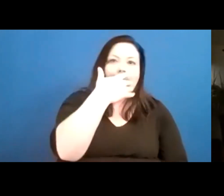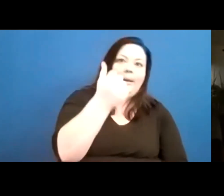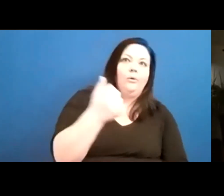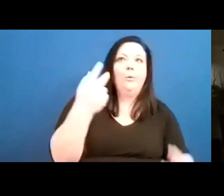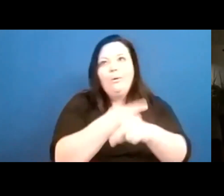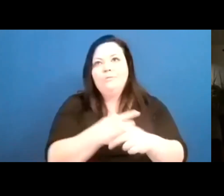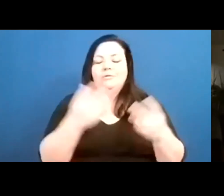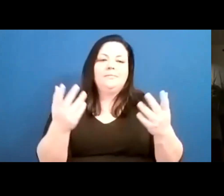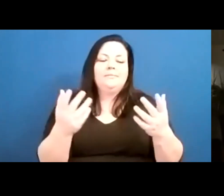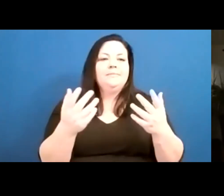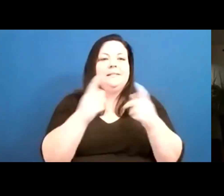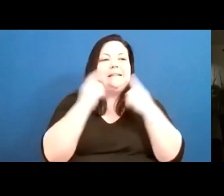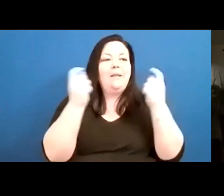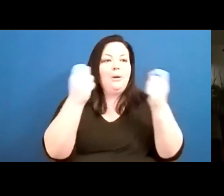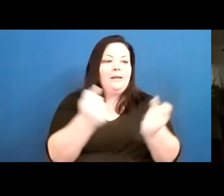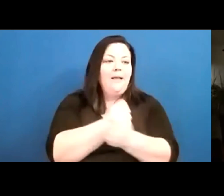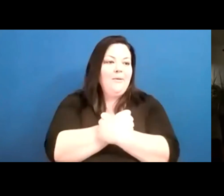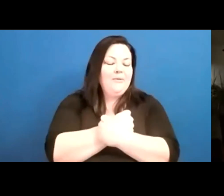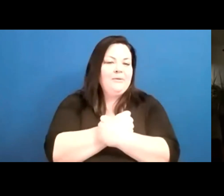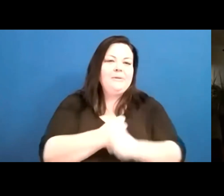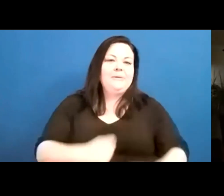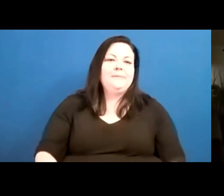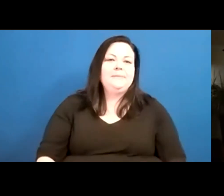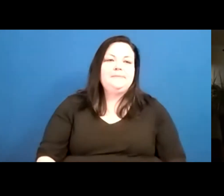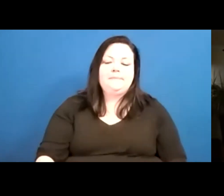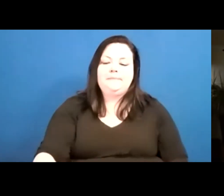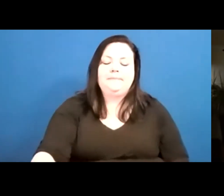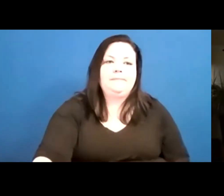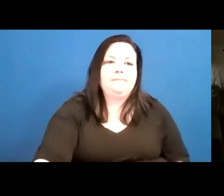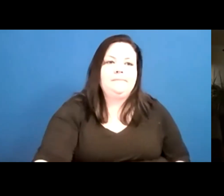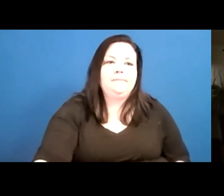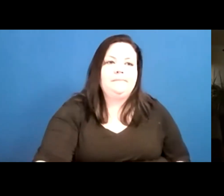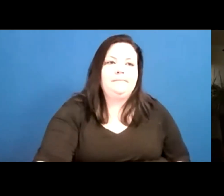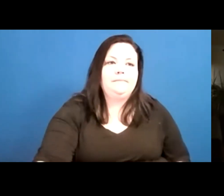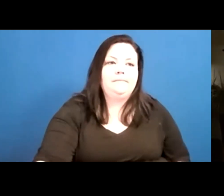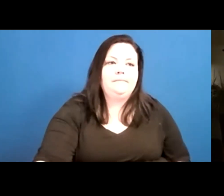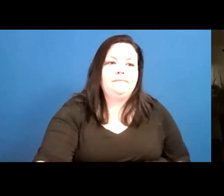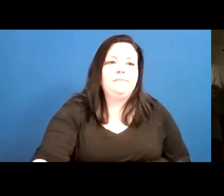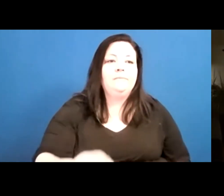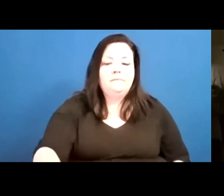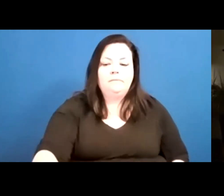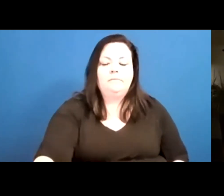celebrating love, um, and, and, uh, love is a kind of kinship, um,